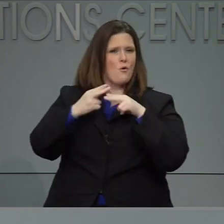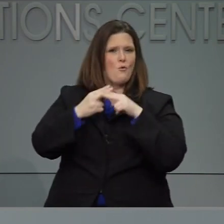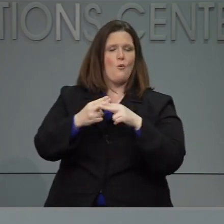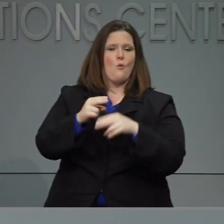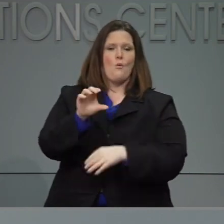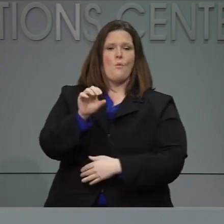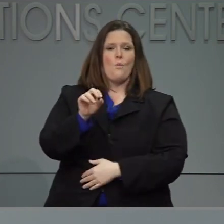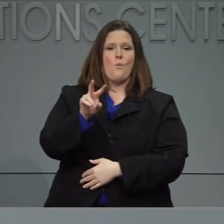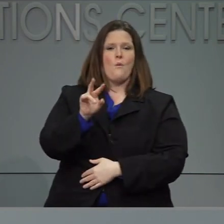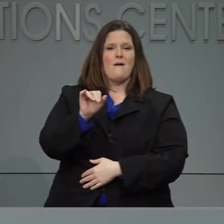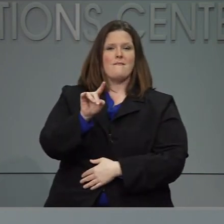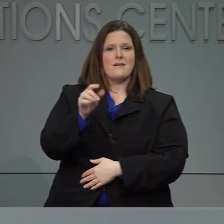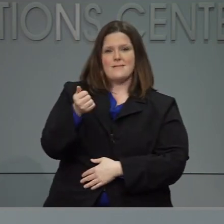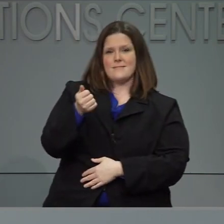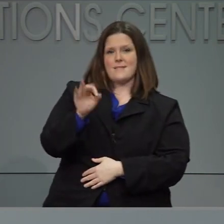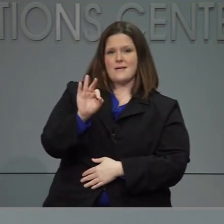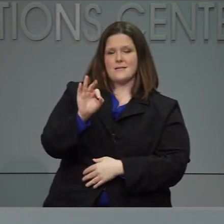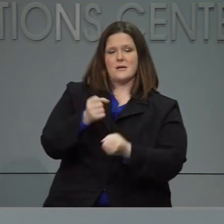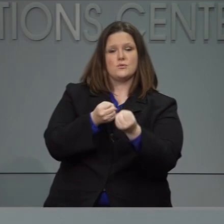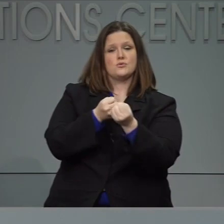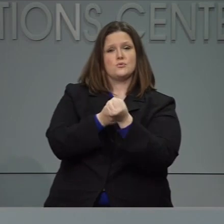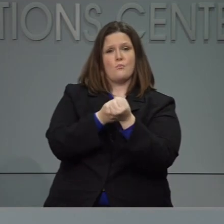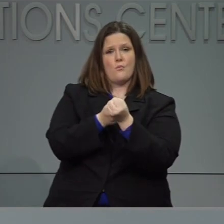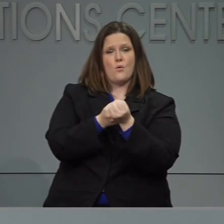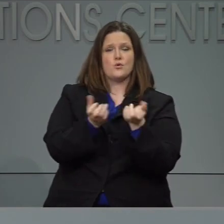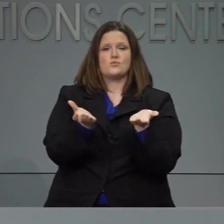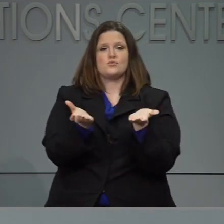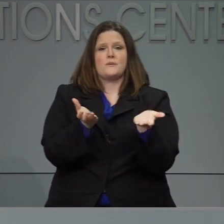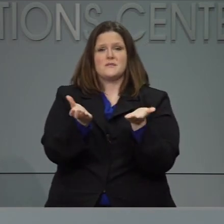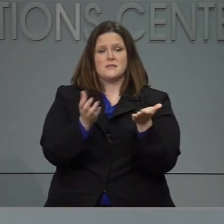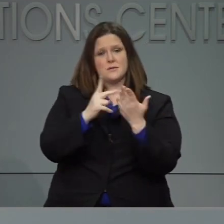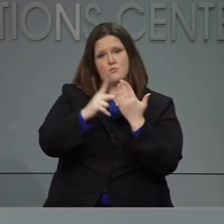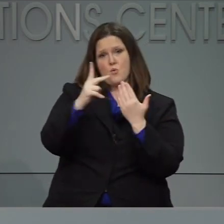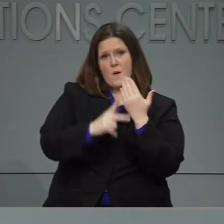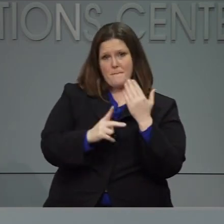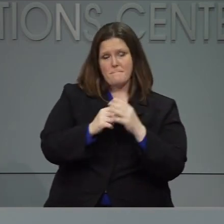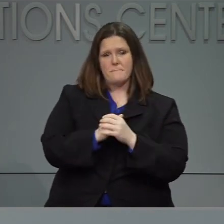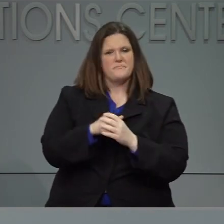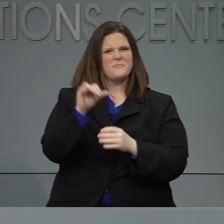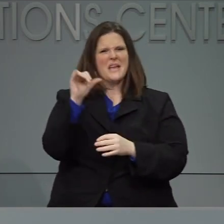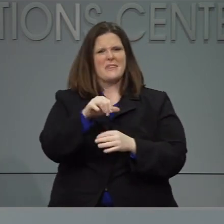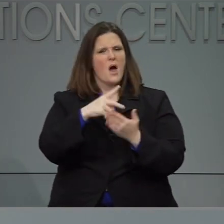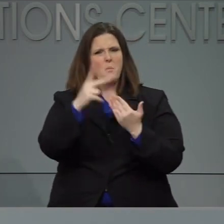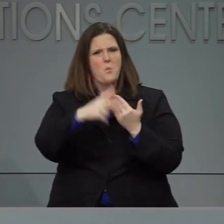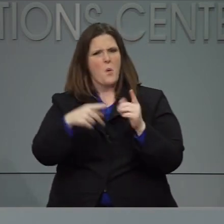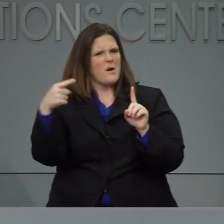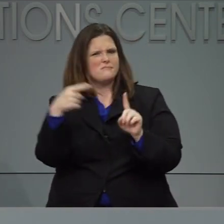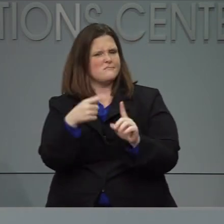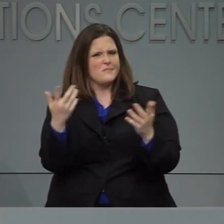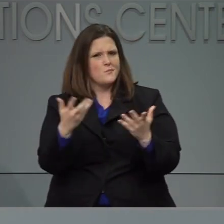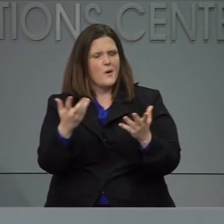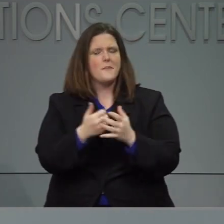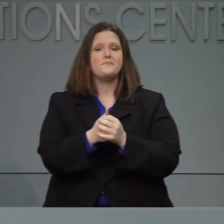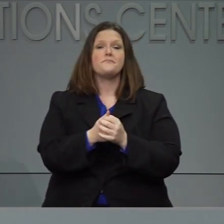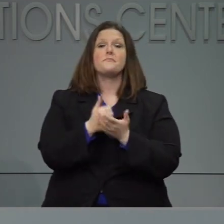COVID-19 SUPPORT SERVICES PROGRAM. IT'S GOING TO ASSIST NORTH CAROLINIANS IN UP TO 20